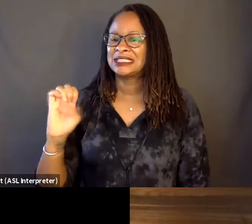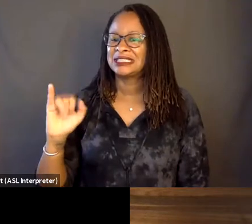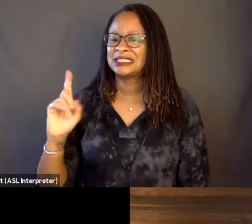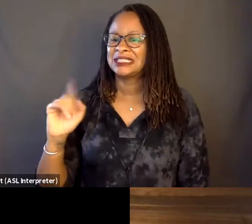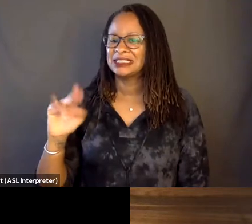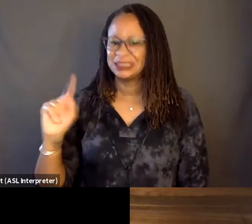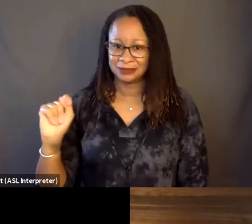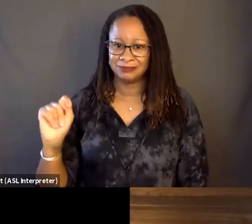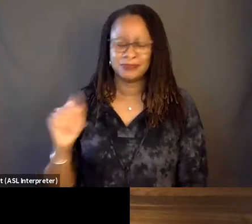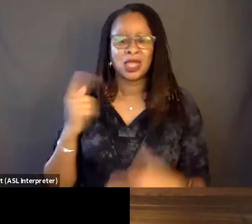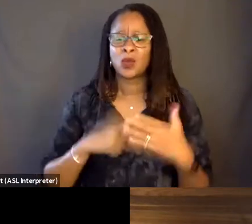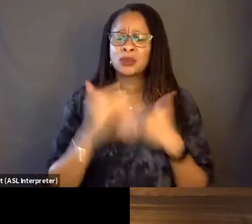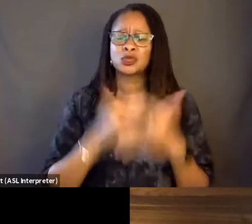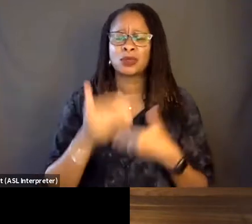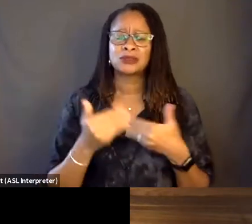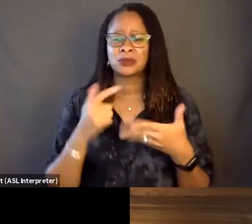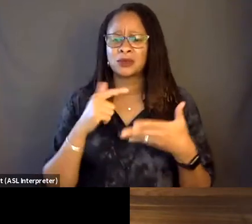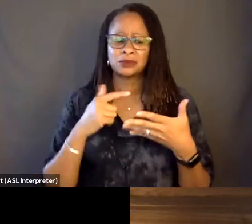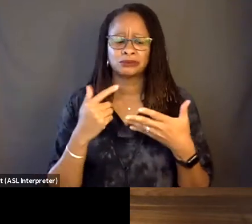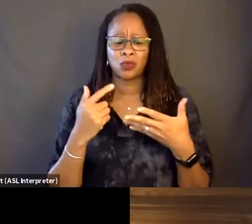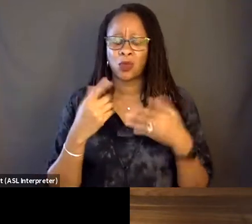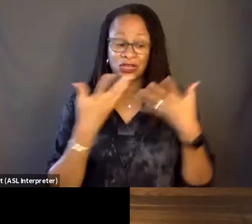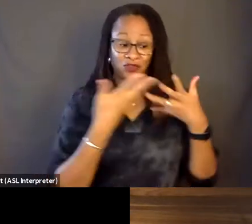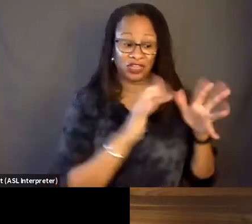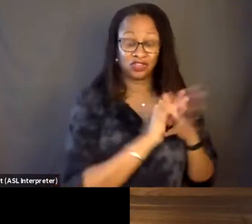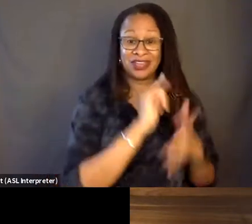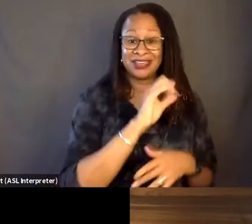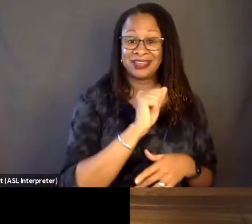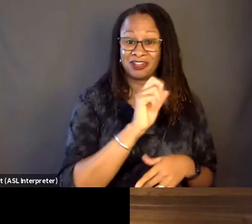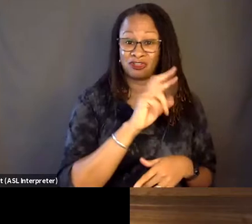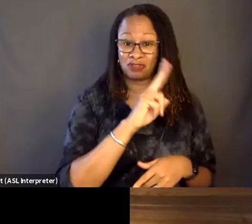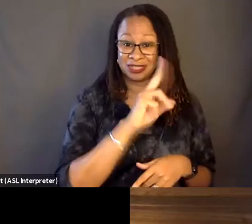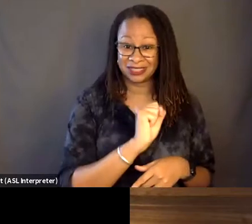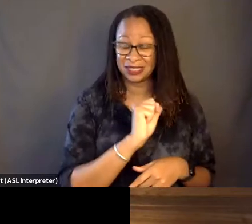out what your next project was going to be after "Icarus?"